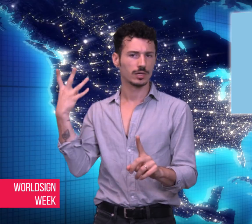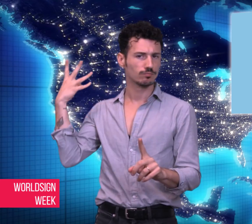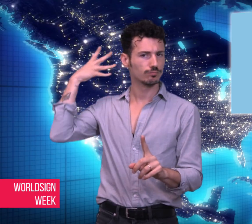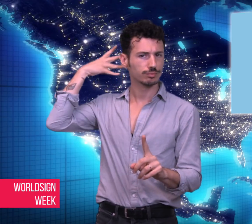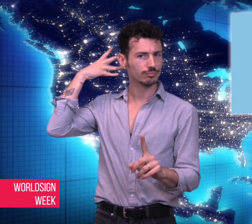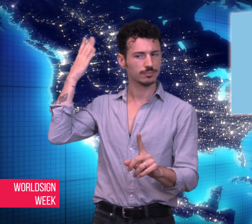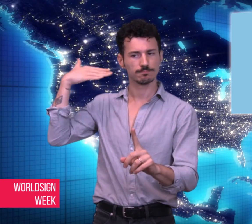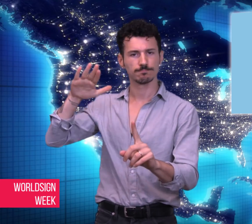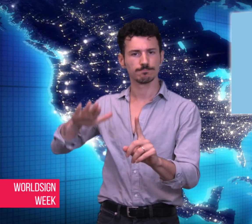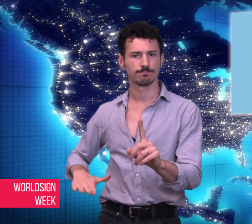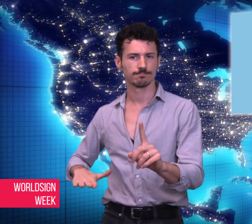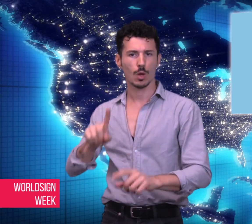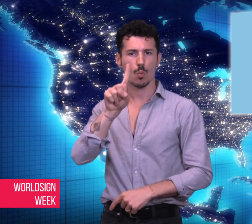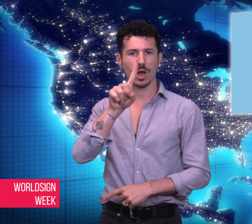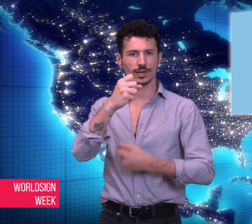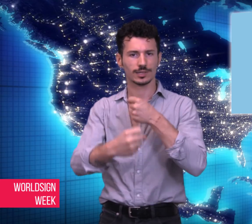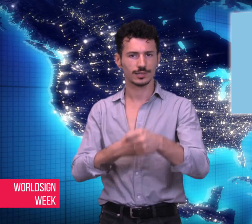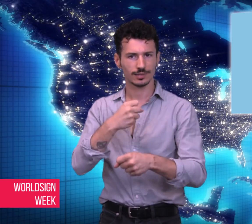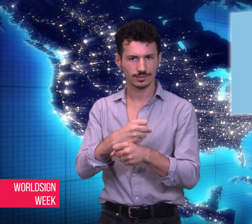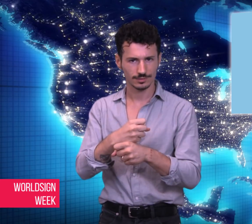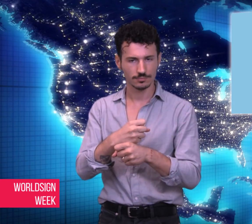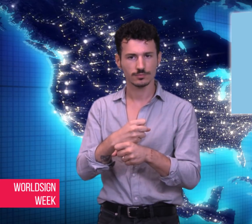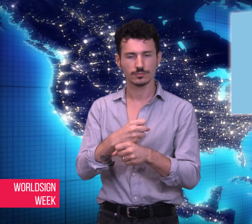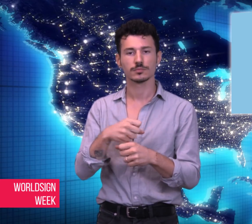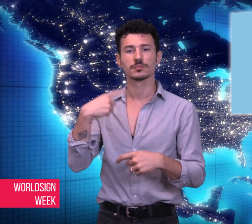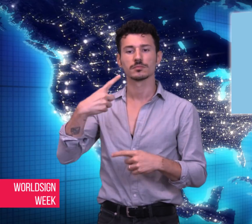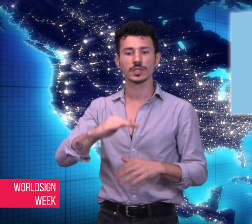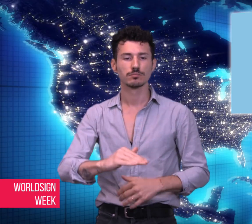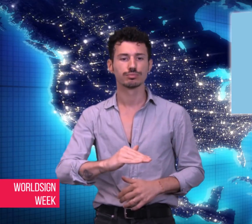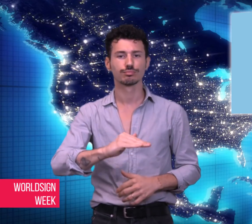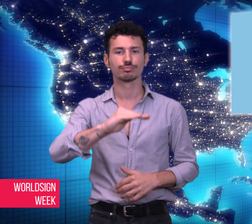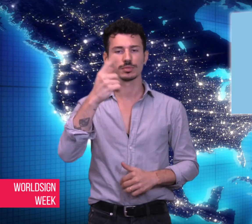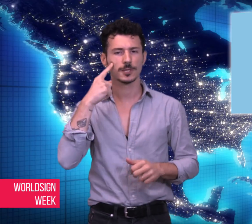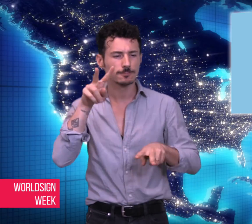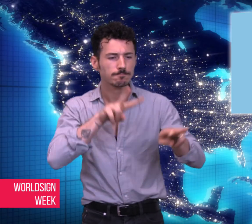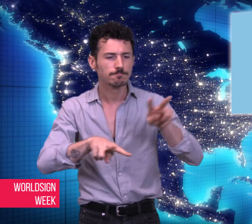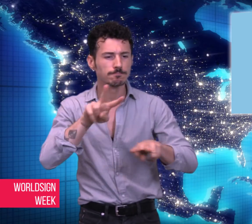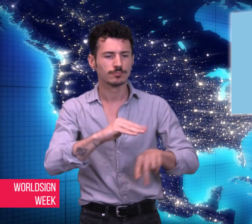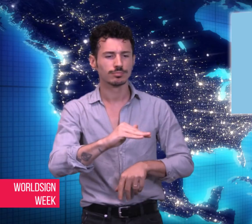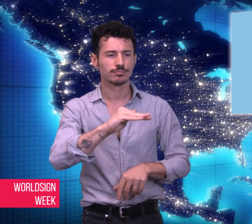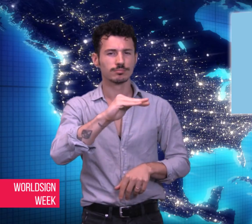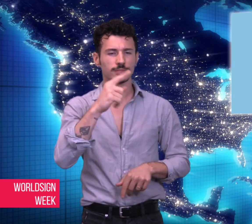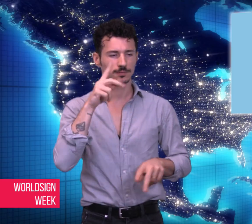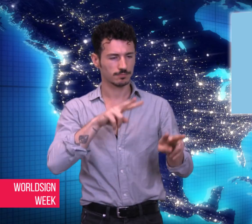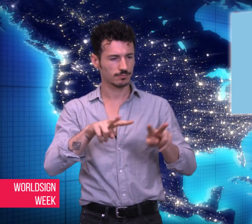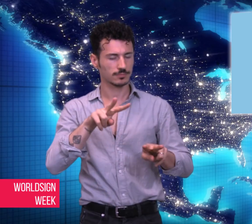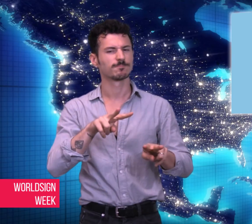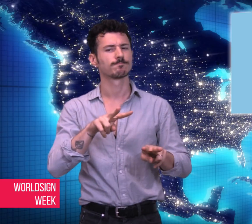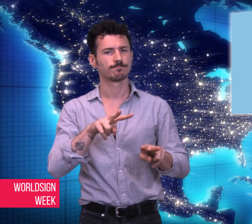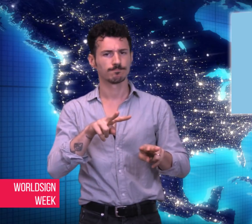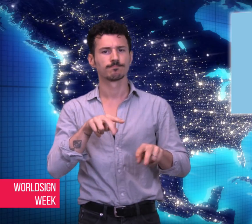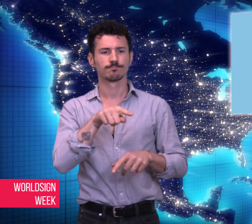hearing peers. Her family is adamant that a dedicated teacher for the deaf